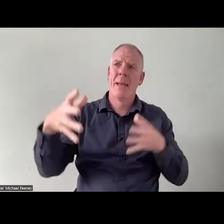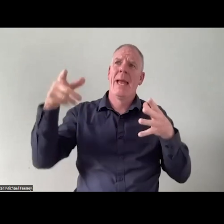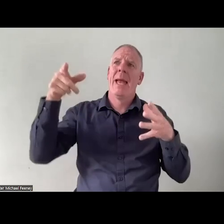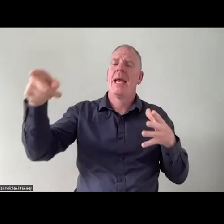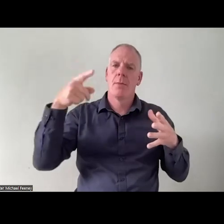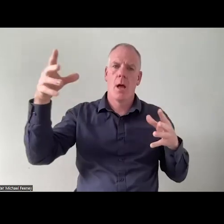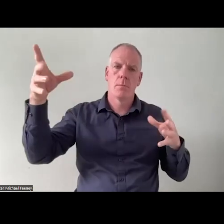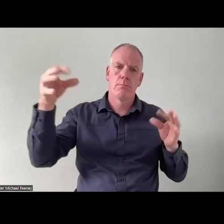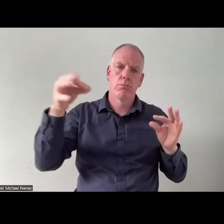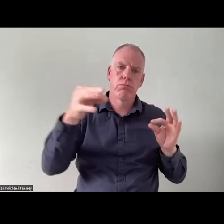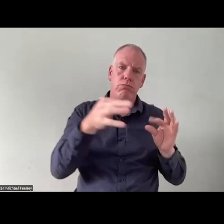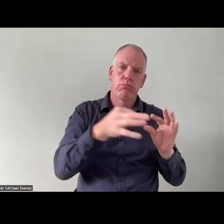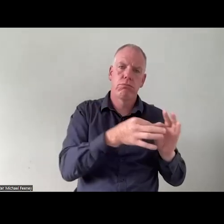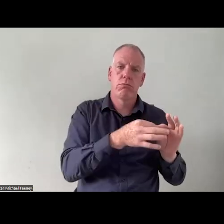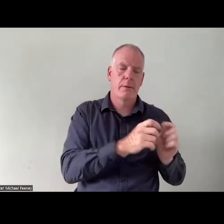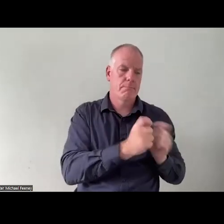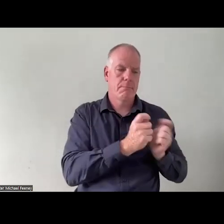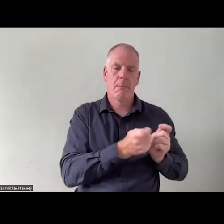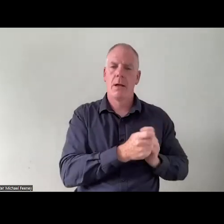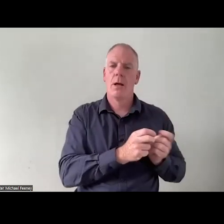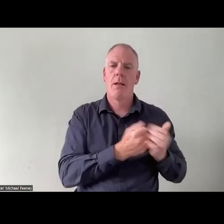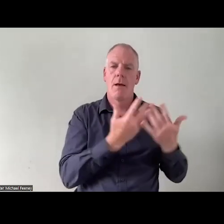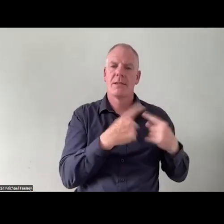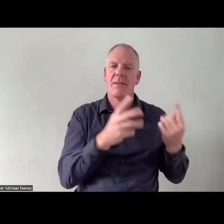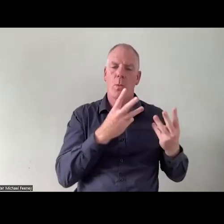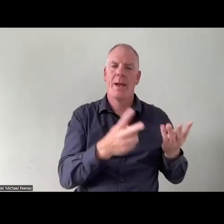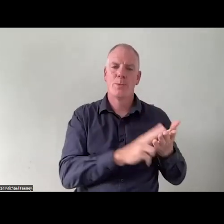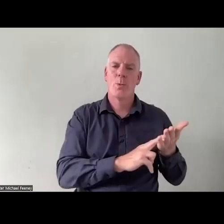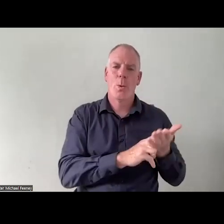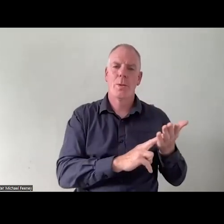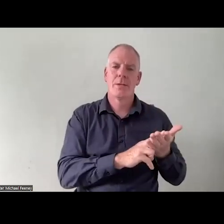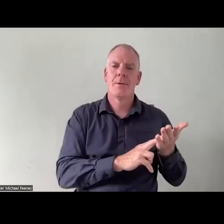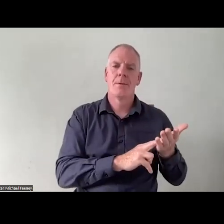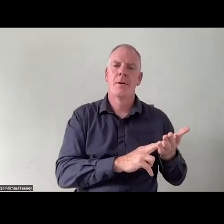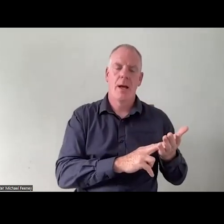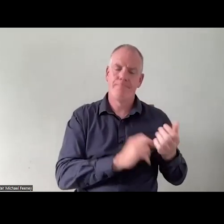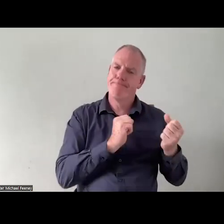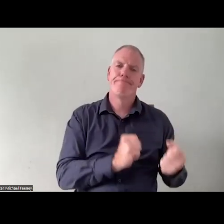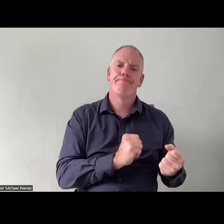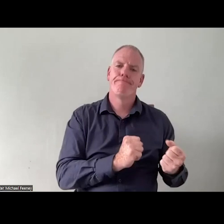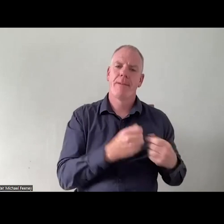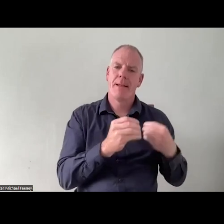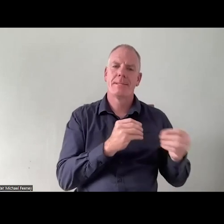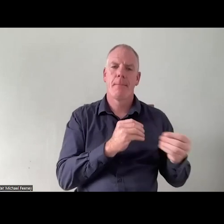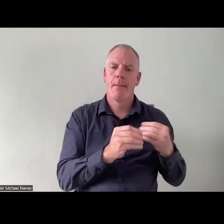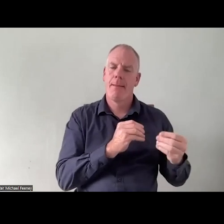but has now got adapted in loads of different ways and is very, very flexible.